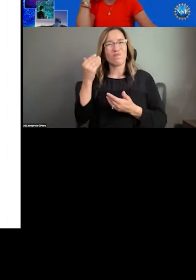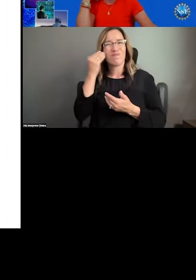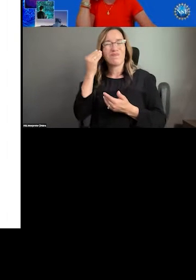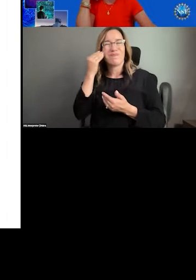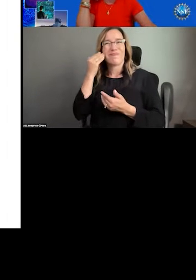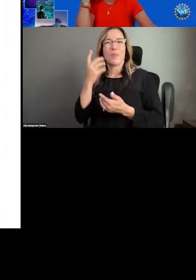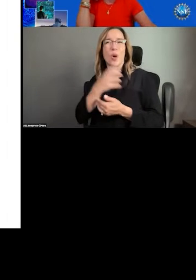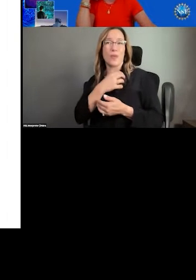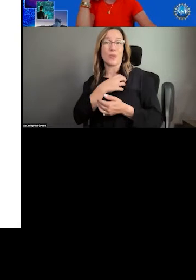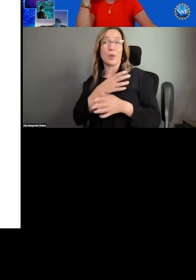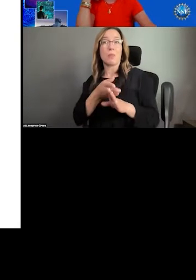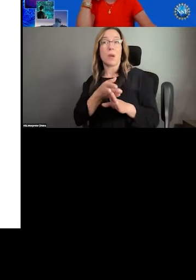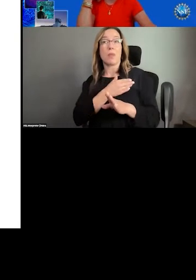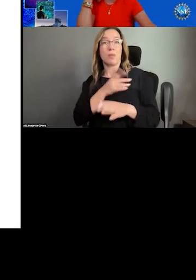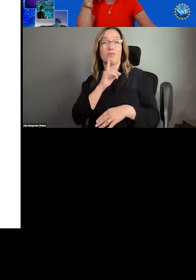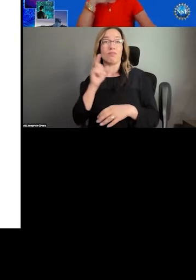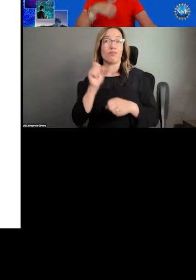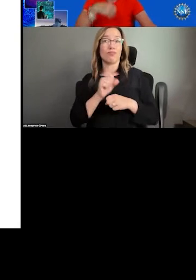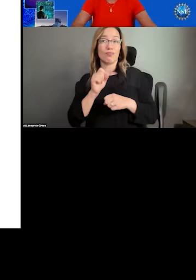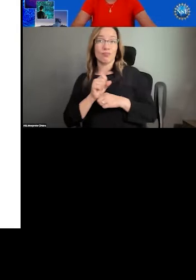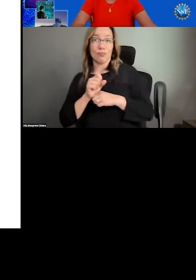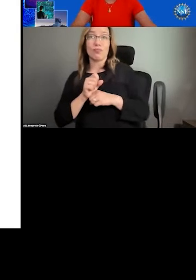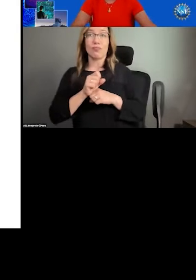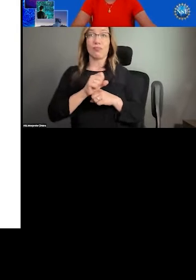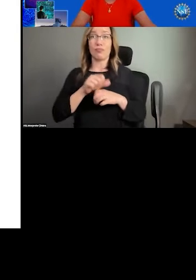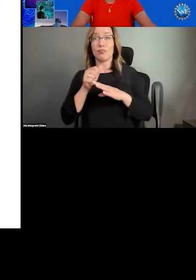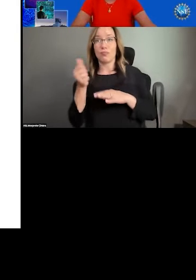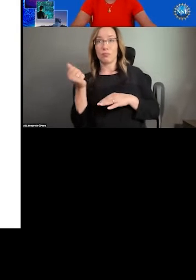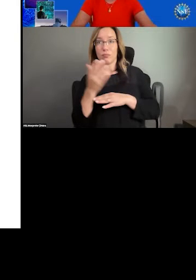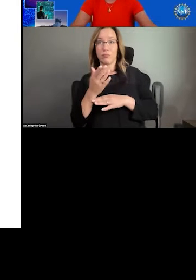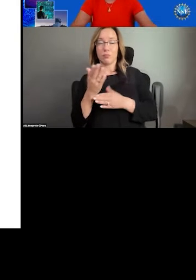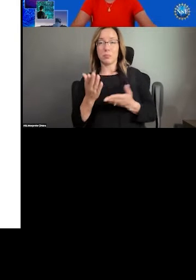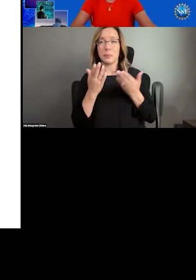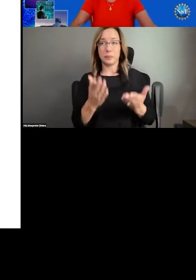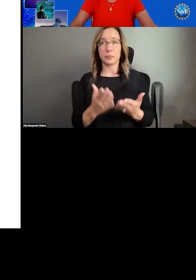before they actually go and submit that proposal.